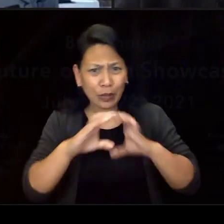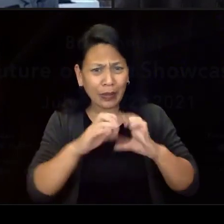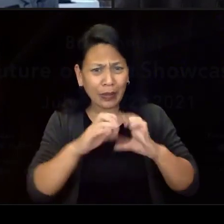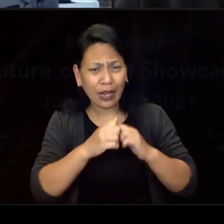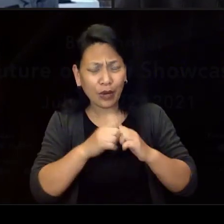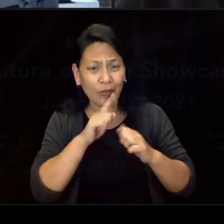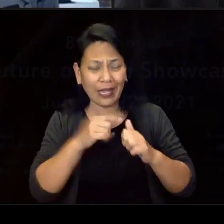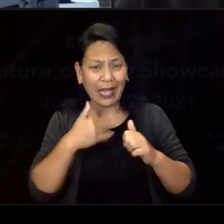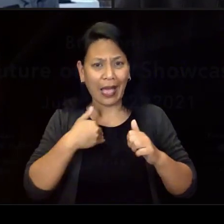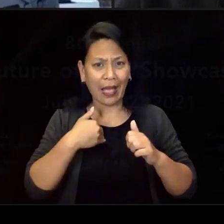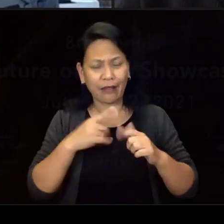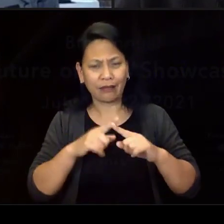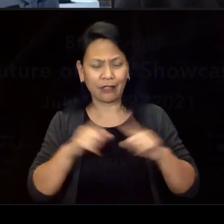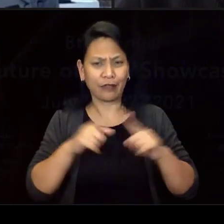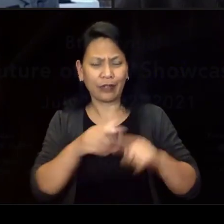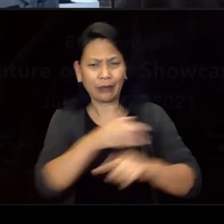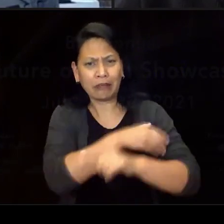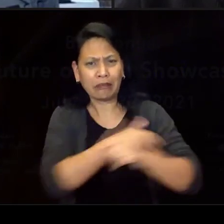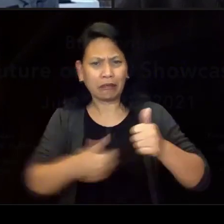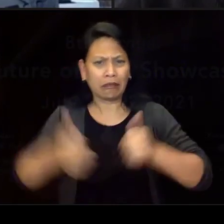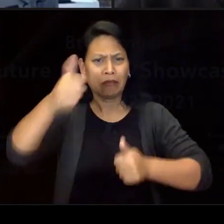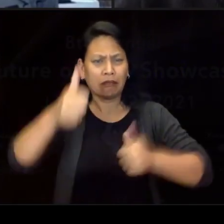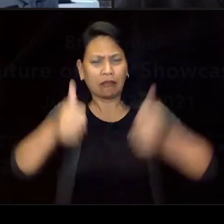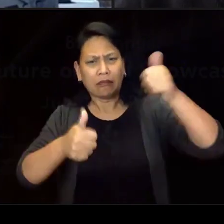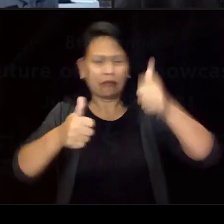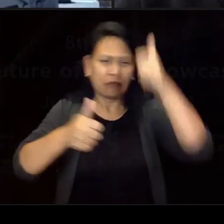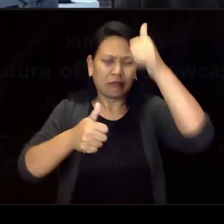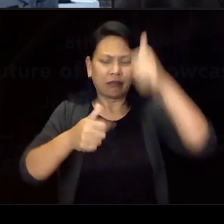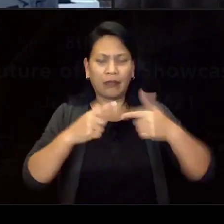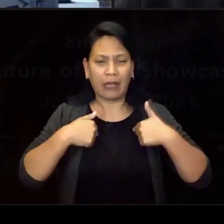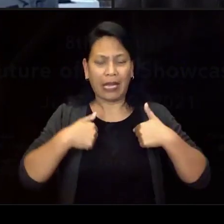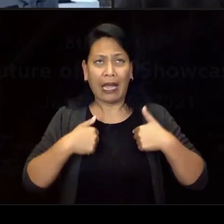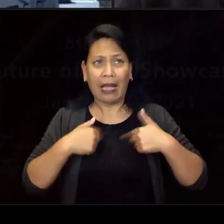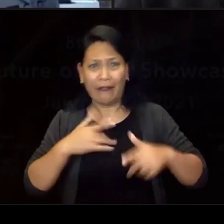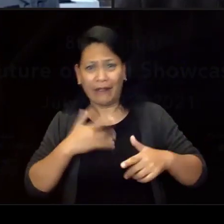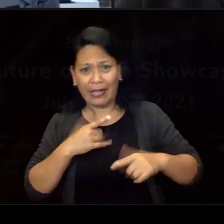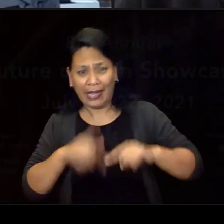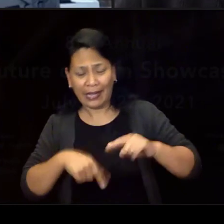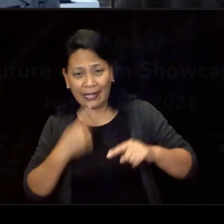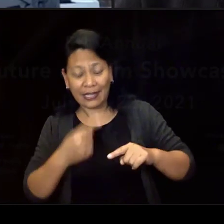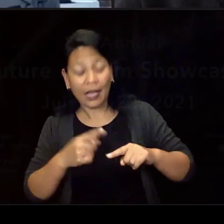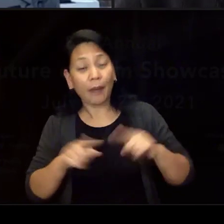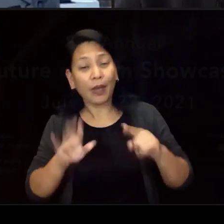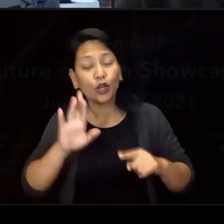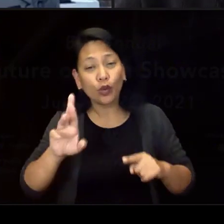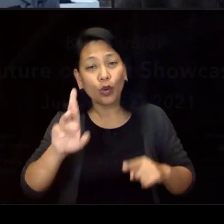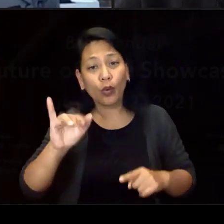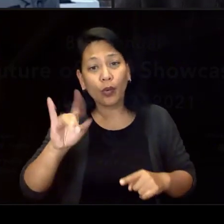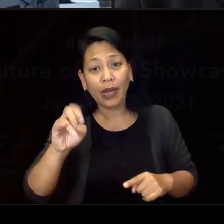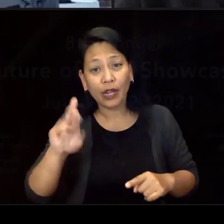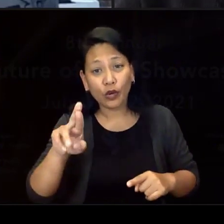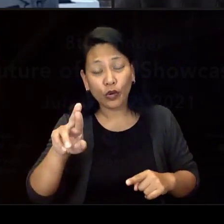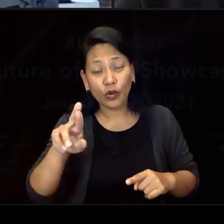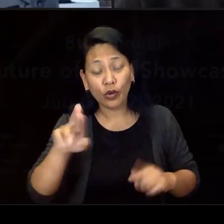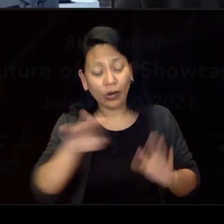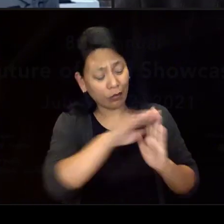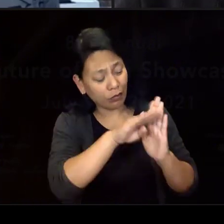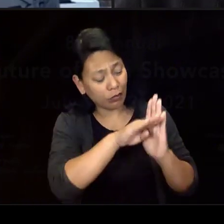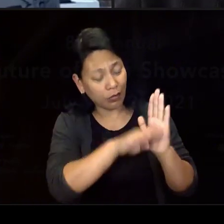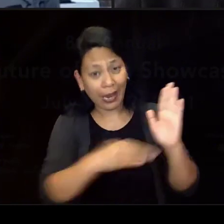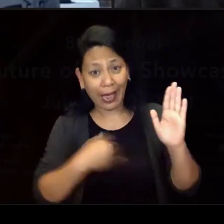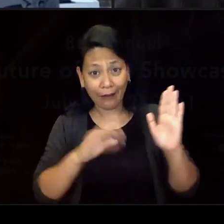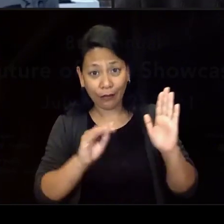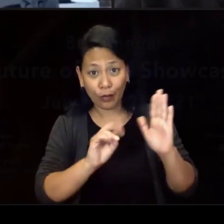that are on set, but know that you what's in your rider can't be changed 48 hours before what's being filmed.